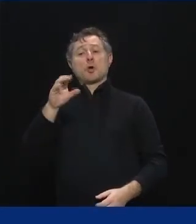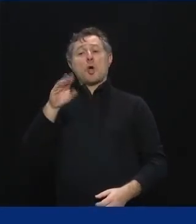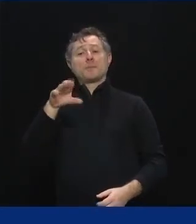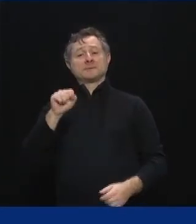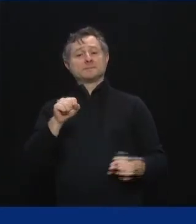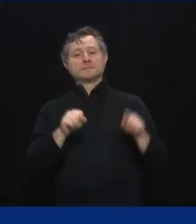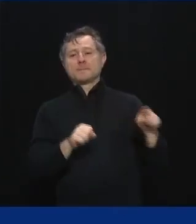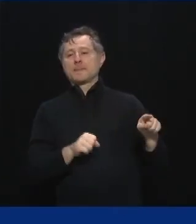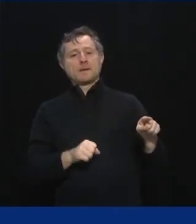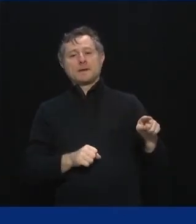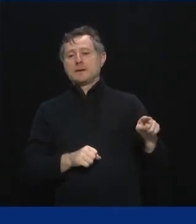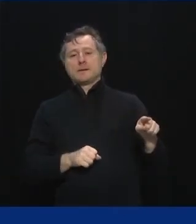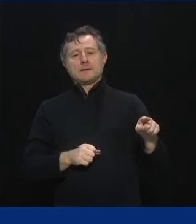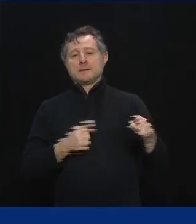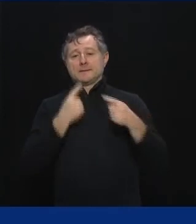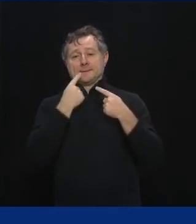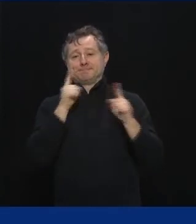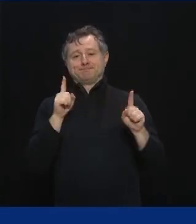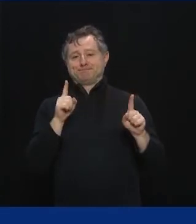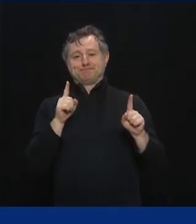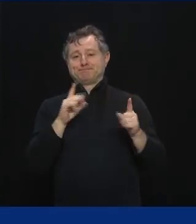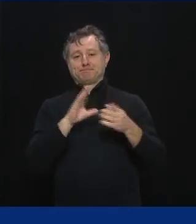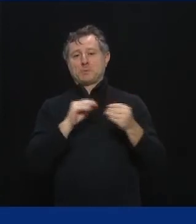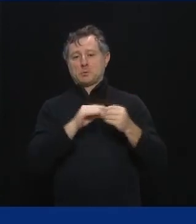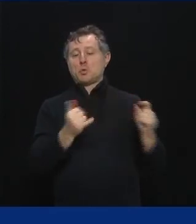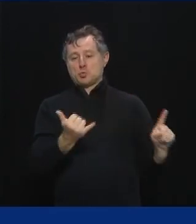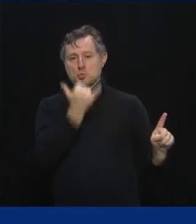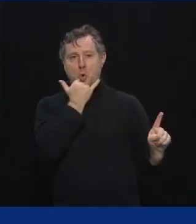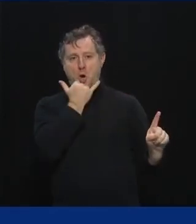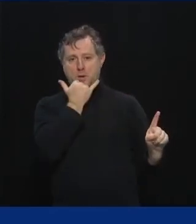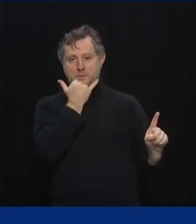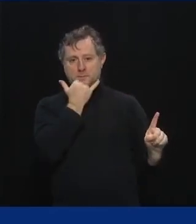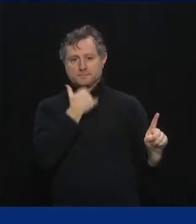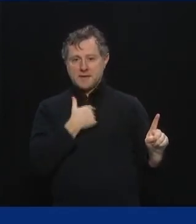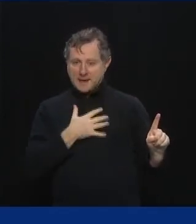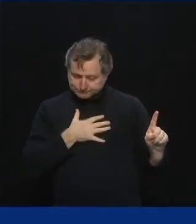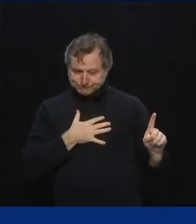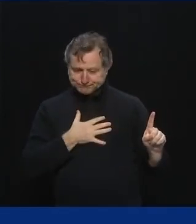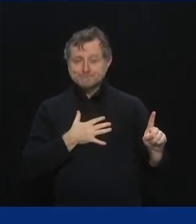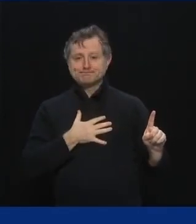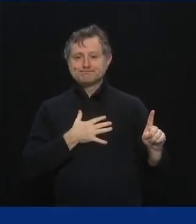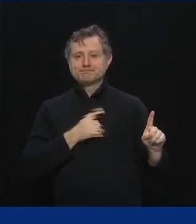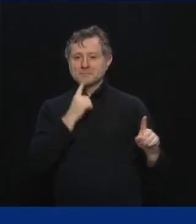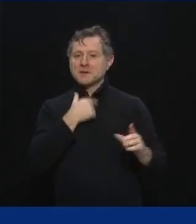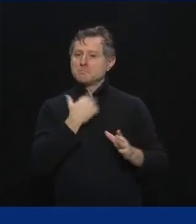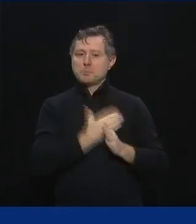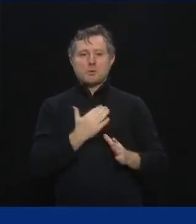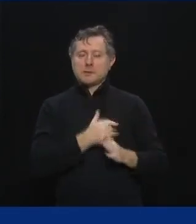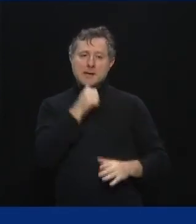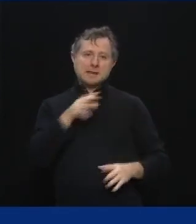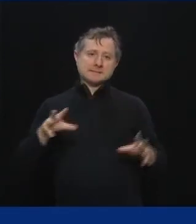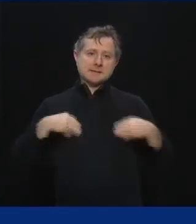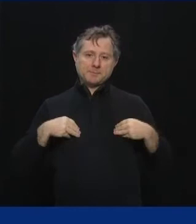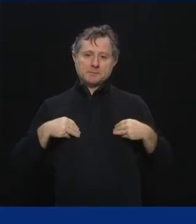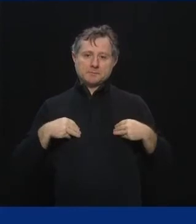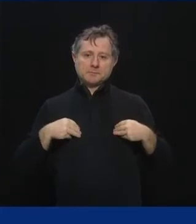CONNECTION IS. I'LL ANSWER THAT QUESTION. WHAT JAY JACOBS DID WAS WRONG.